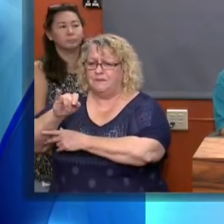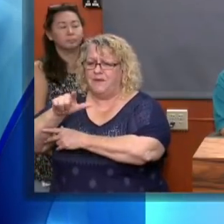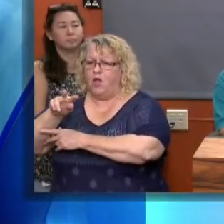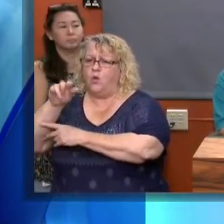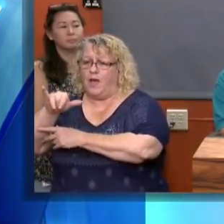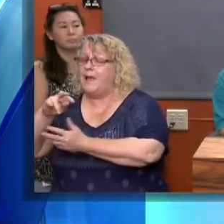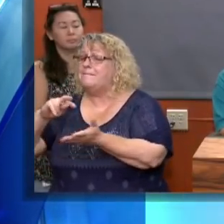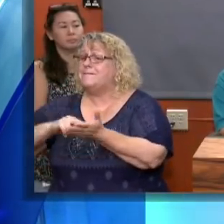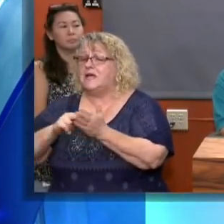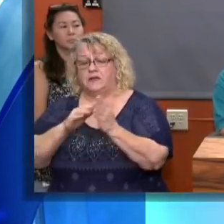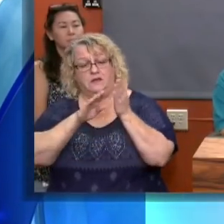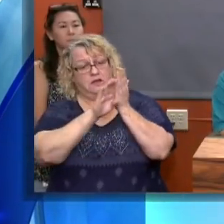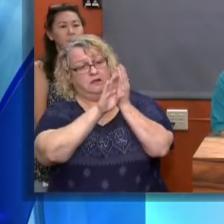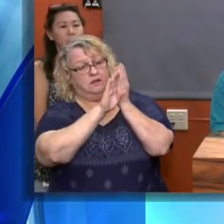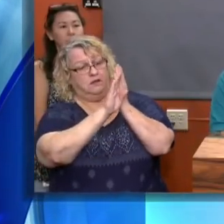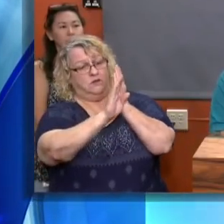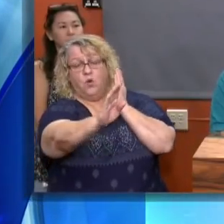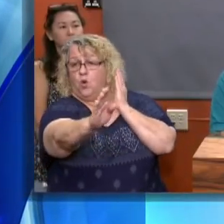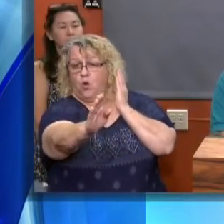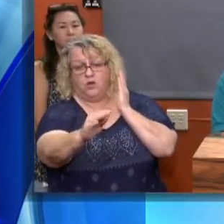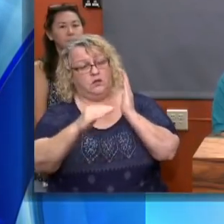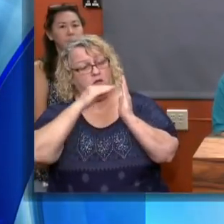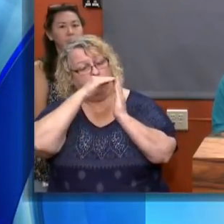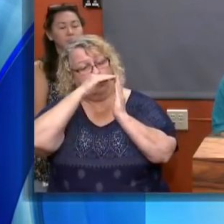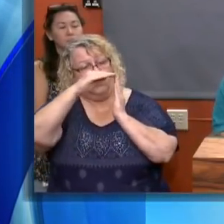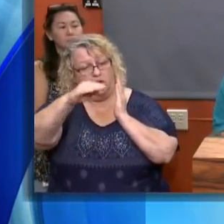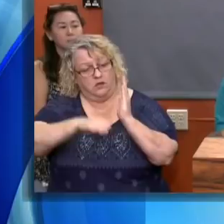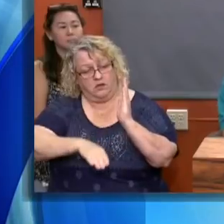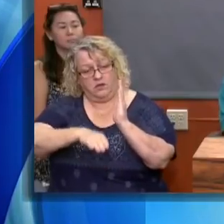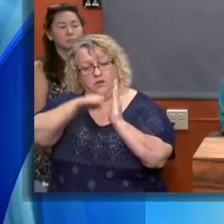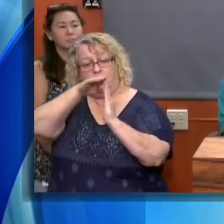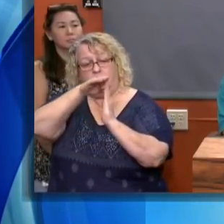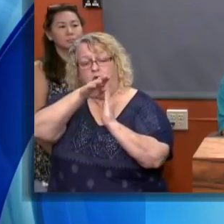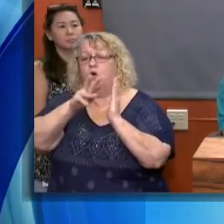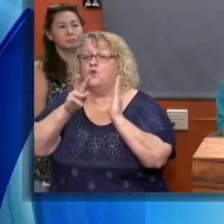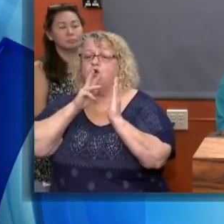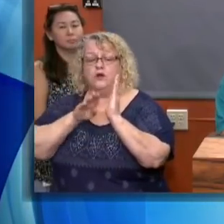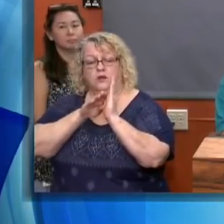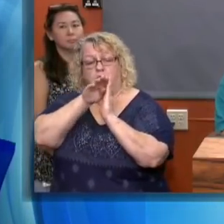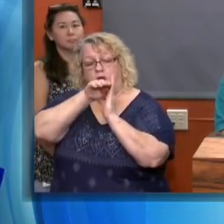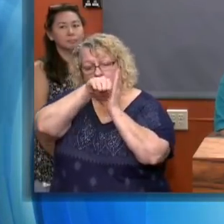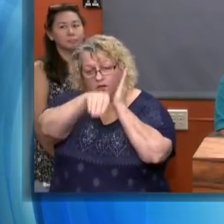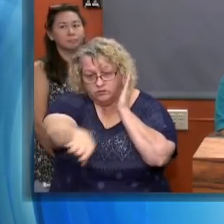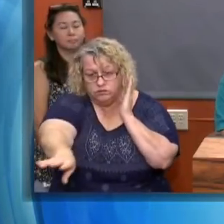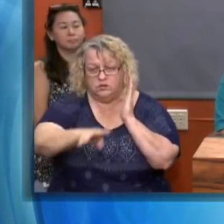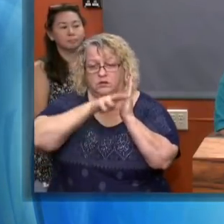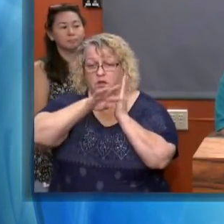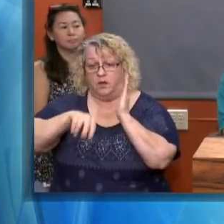WATER HAS NOT EVEN REACHED THE THE SPILL WAY IS NORMAL PART